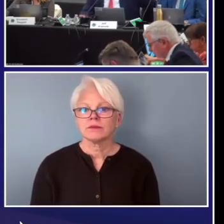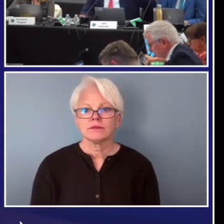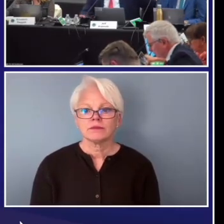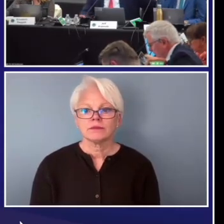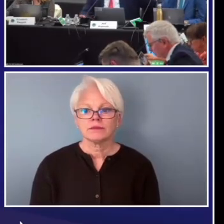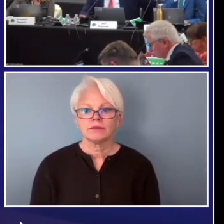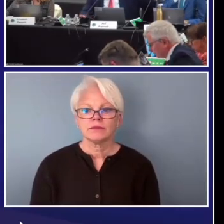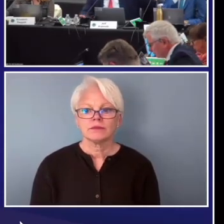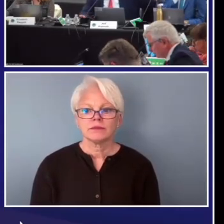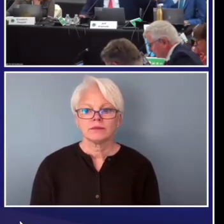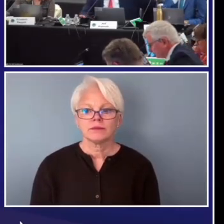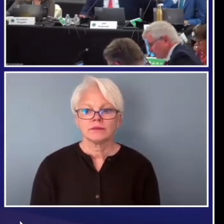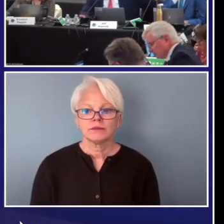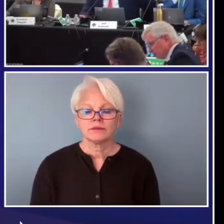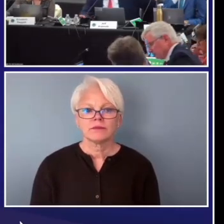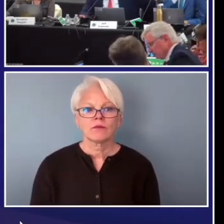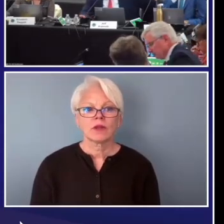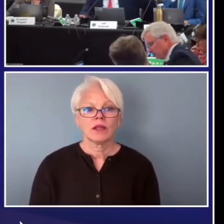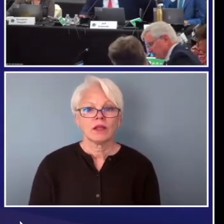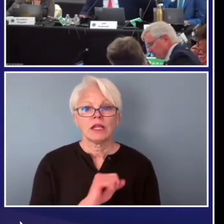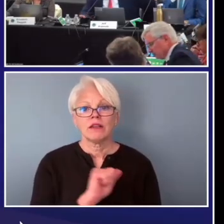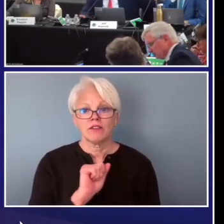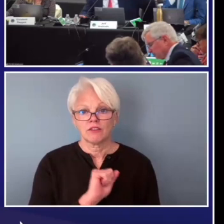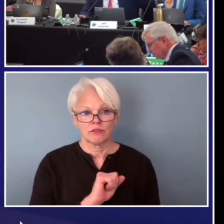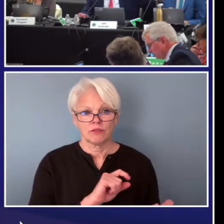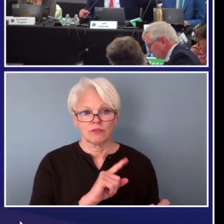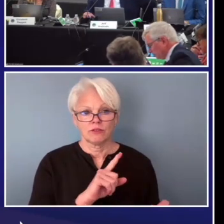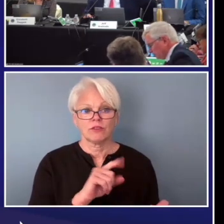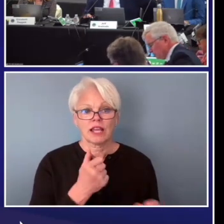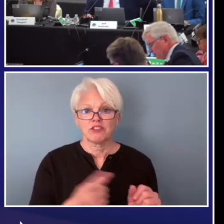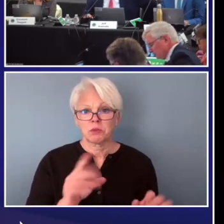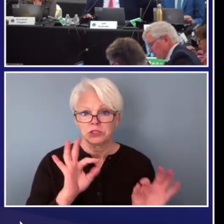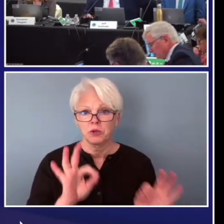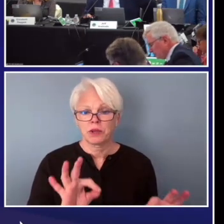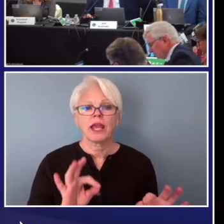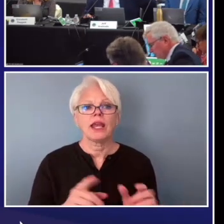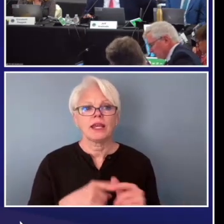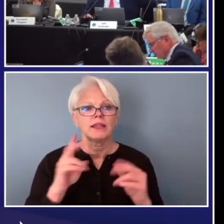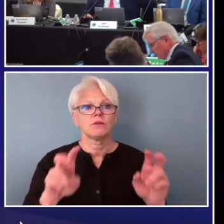Okay, if everybody's okay with that one, um, skipping down to page 12.